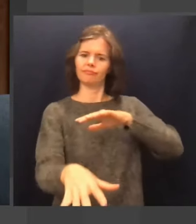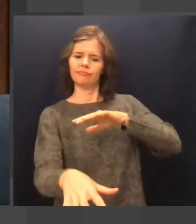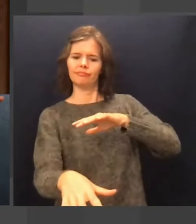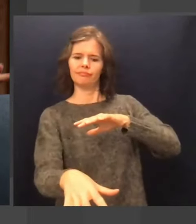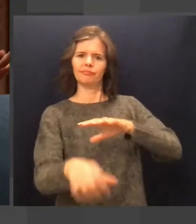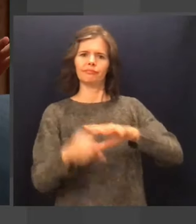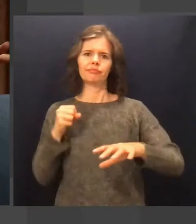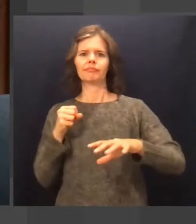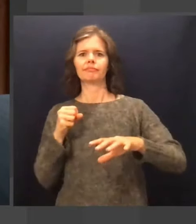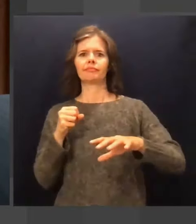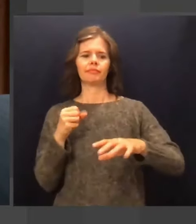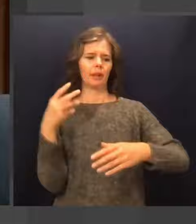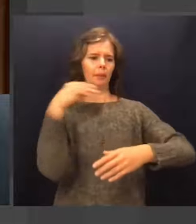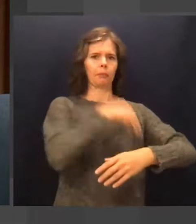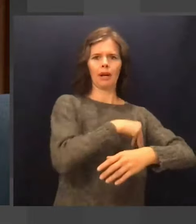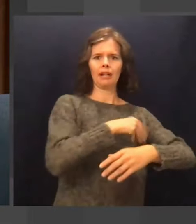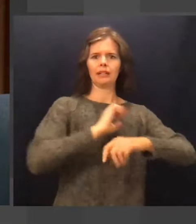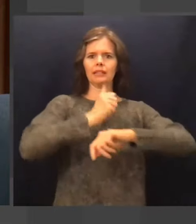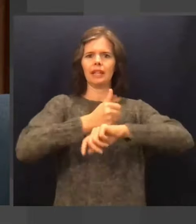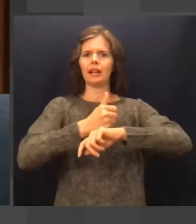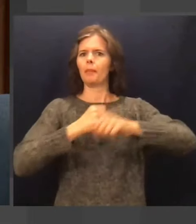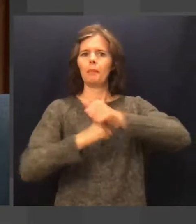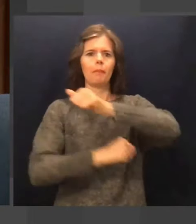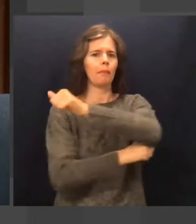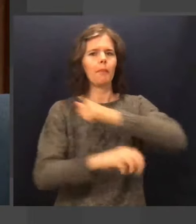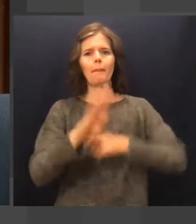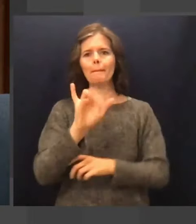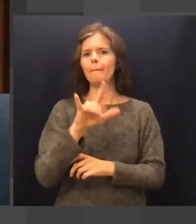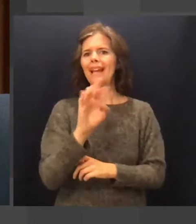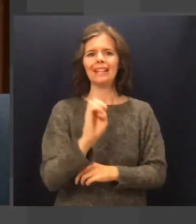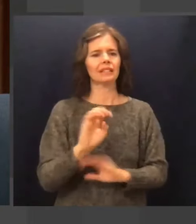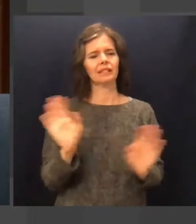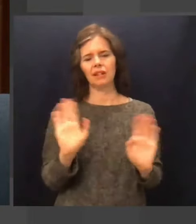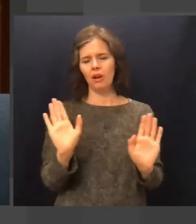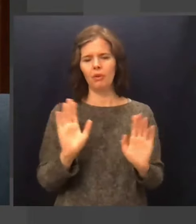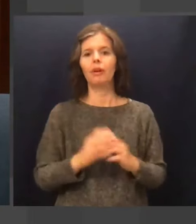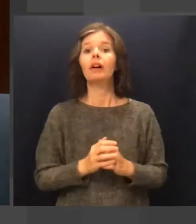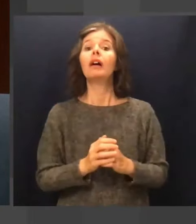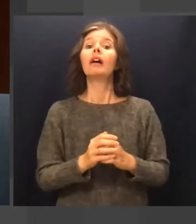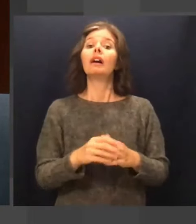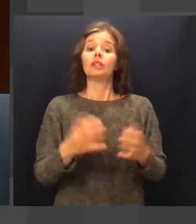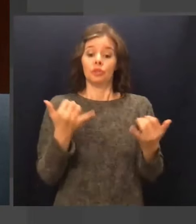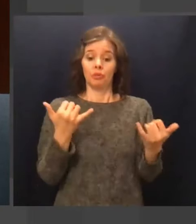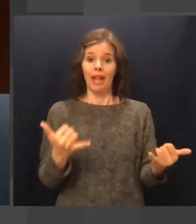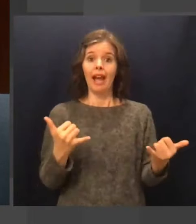IT'S LIKE SPAWNERS. IT MAKES YOU GO AND BUILD FARMS